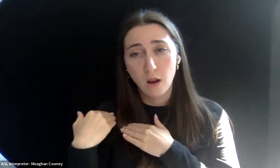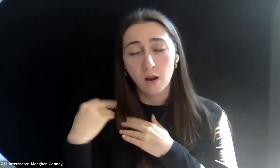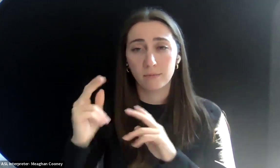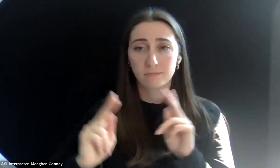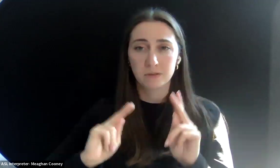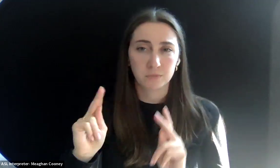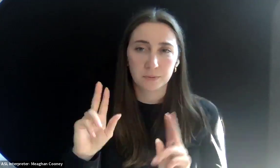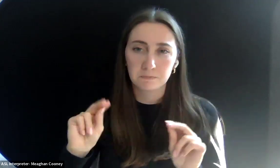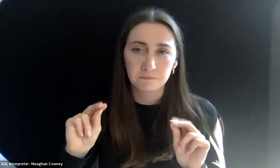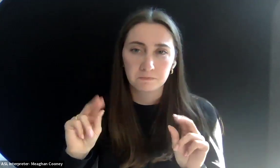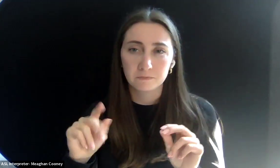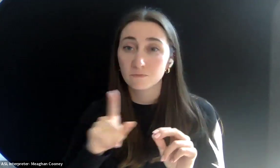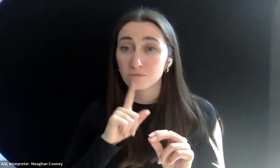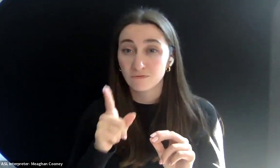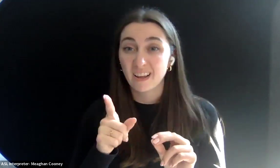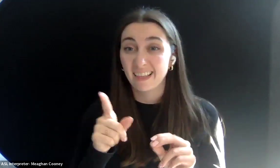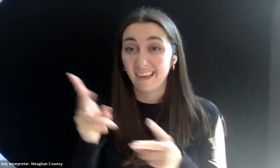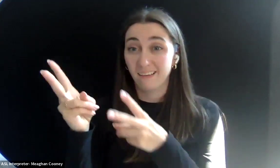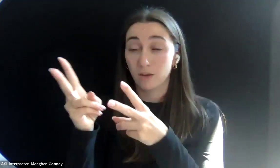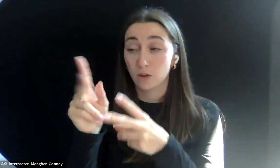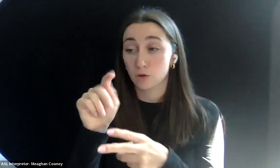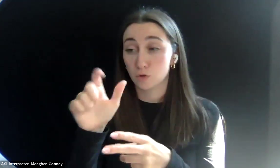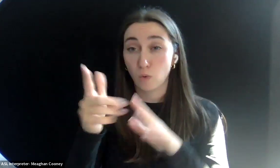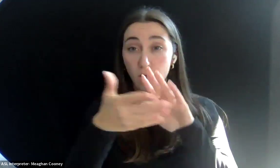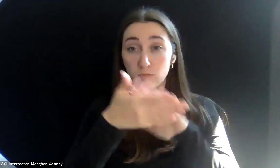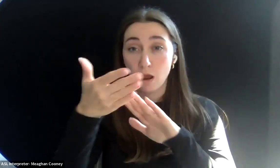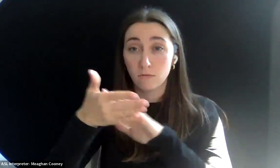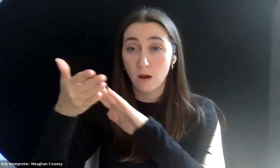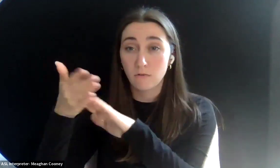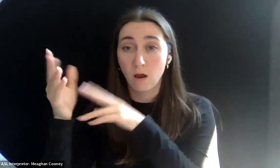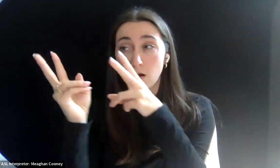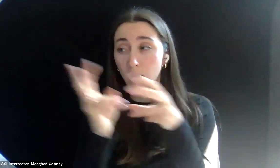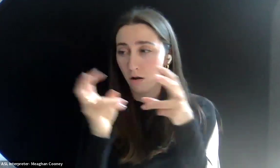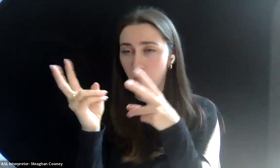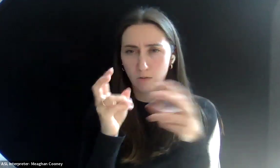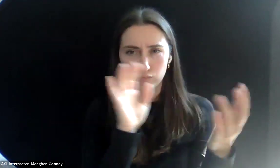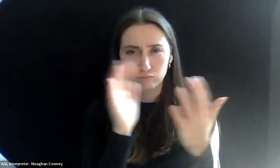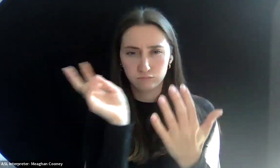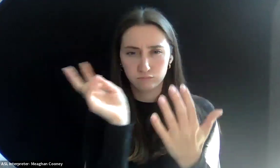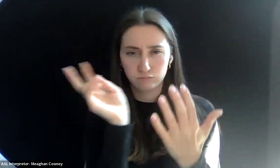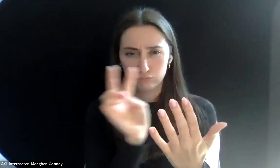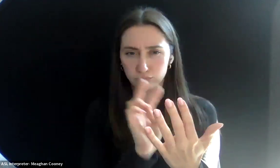matter of comparing numeric values available through the tool to the project design.